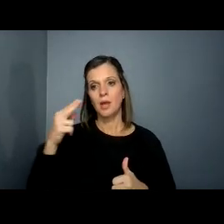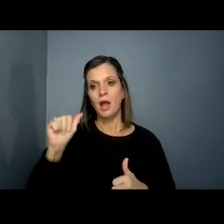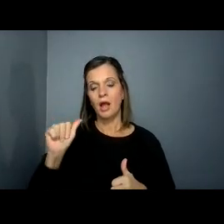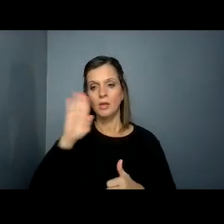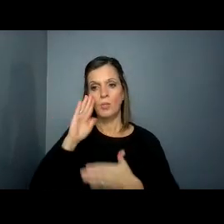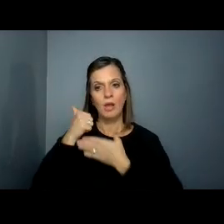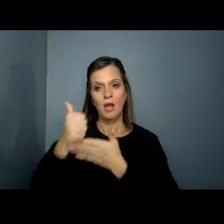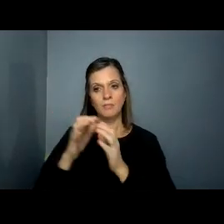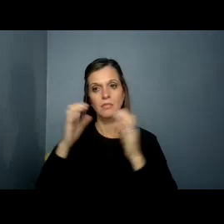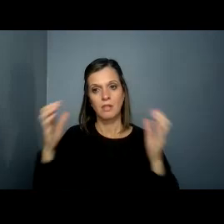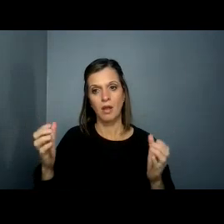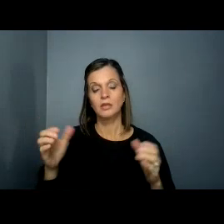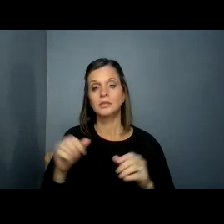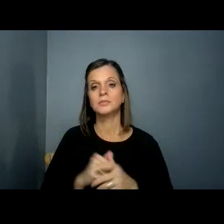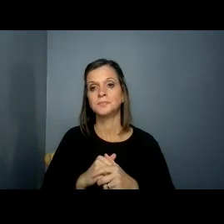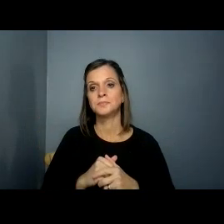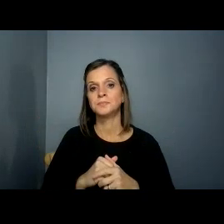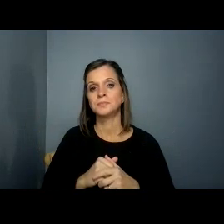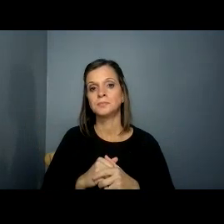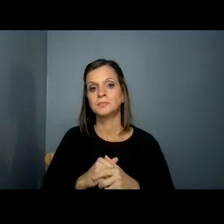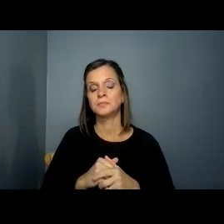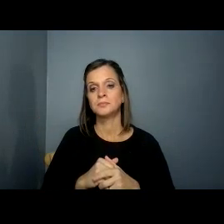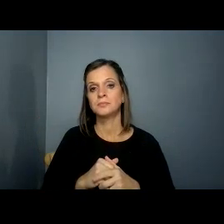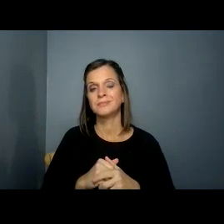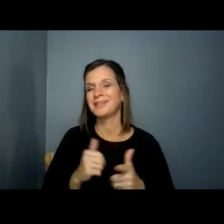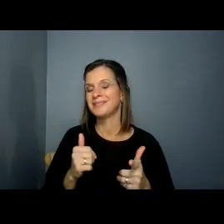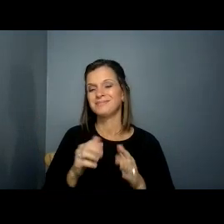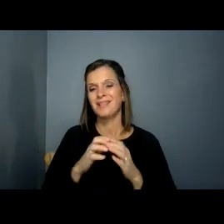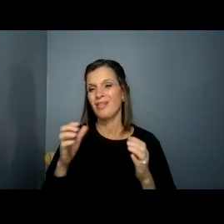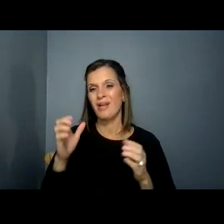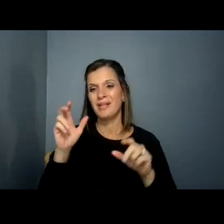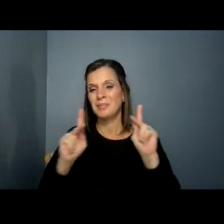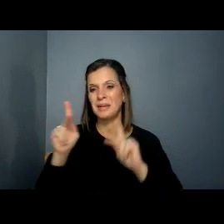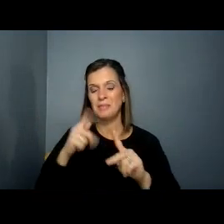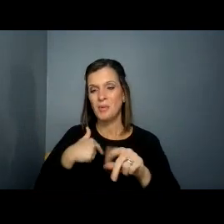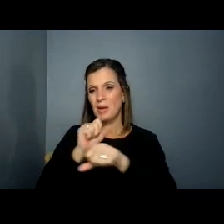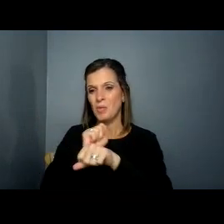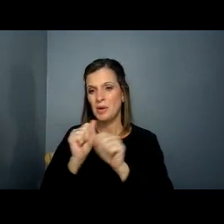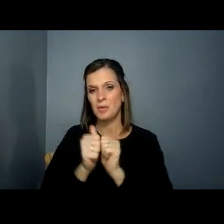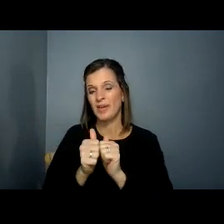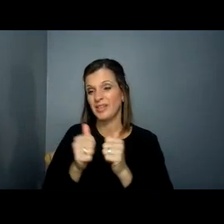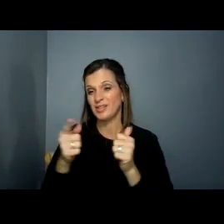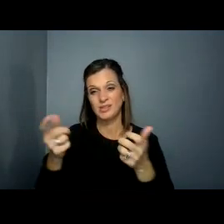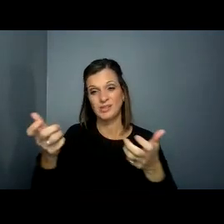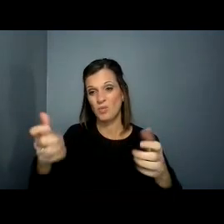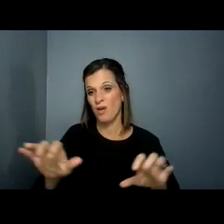of the surges just aren't that I work with. Just don't do it. You know, they just rather just put 'cause. Honestly, you do pretty well with the